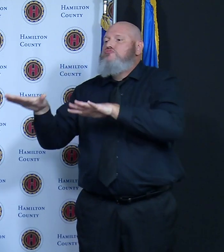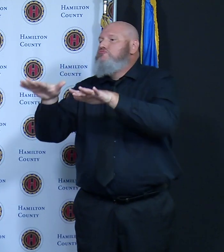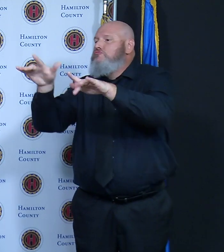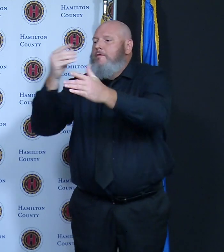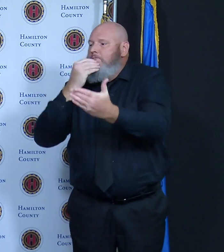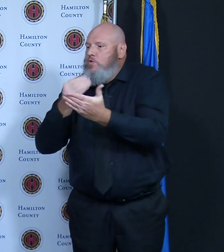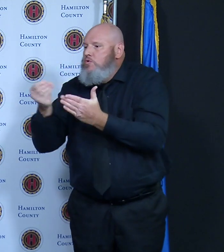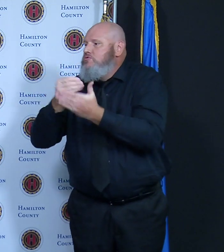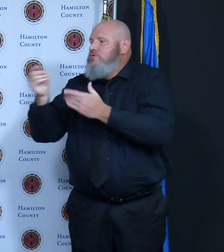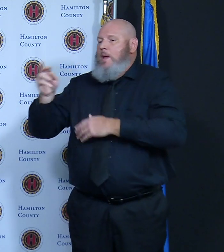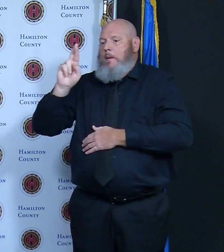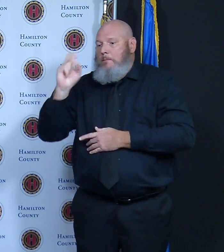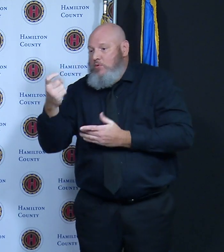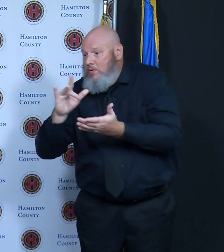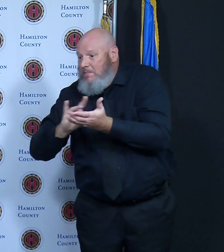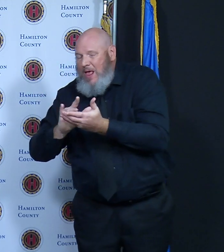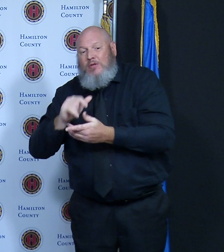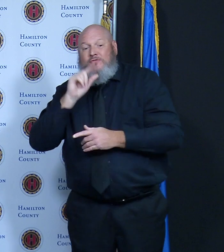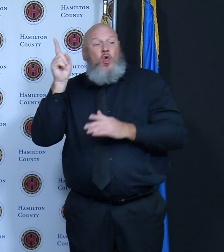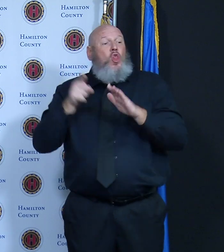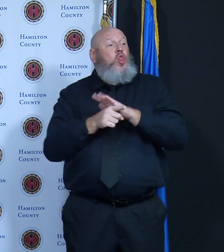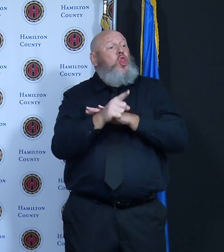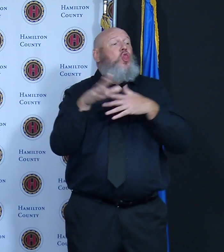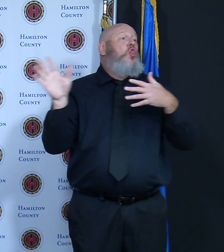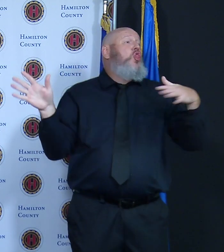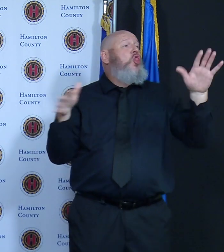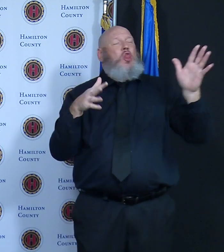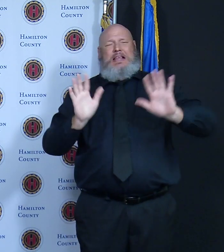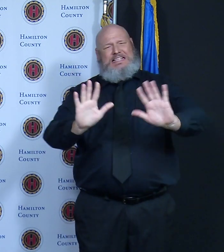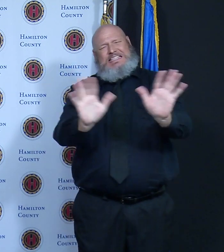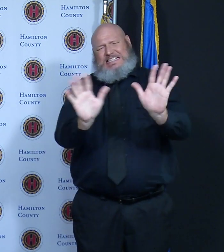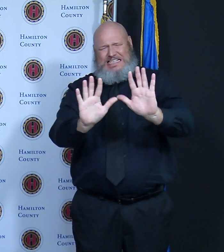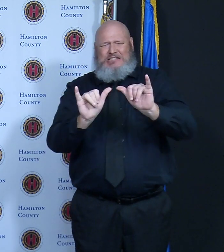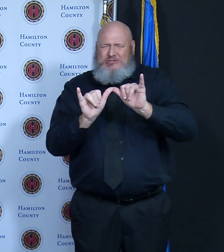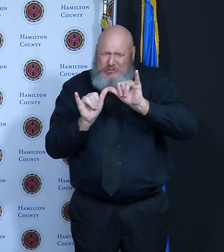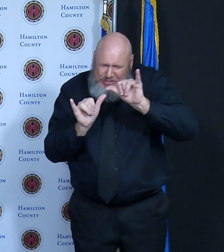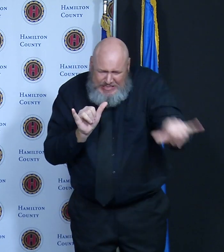Commissioner Driehaus mentioned we also want to reiterate that we don't need